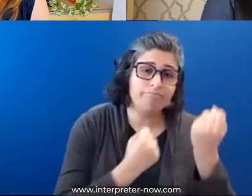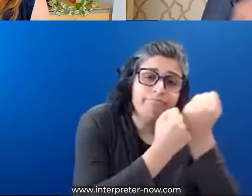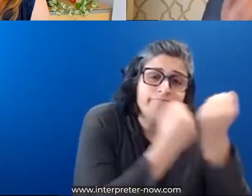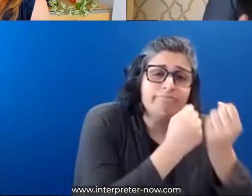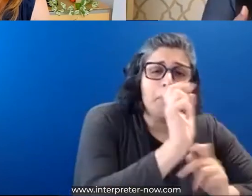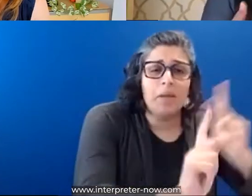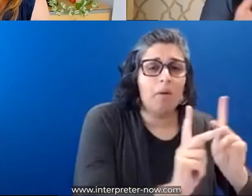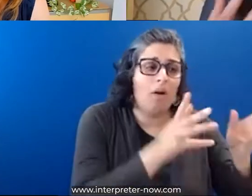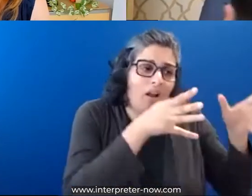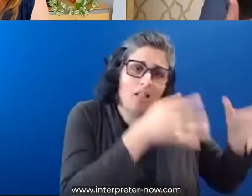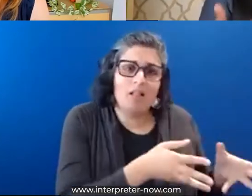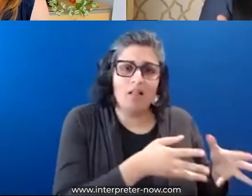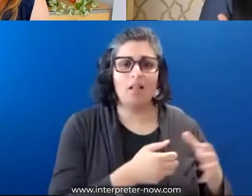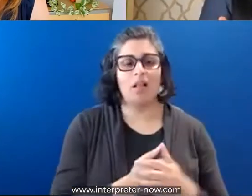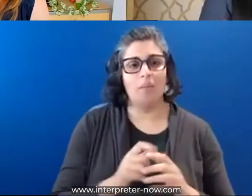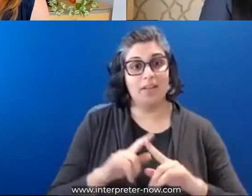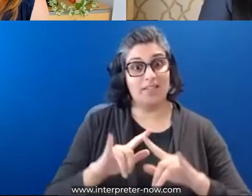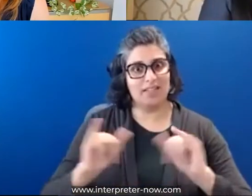But I also found a little bit of a superpower in there.